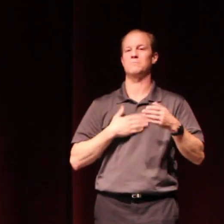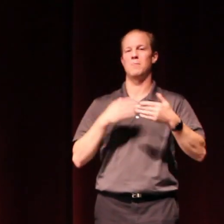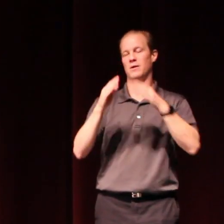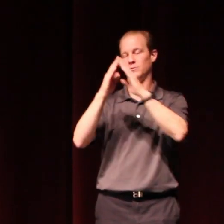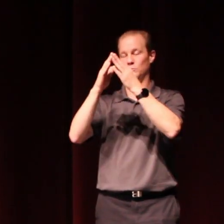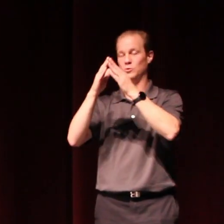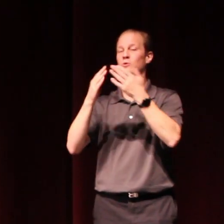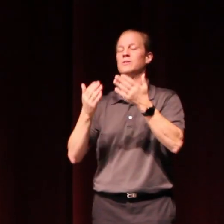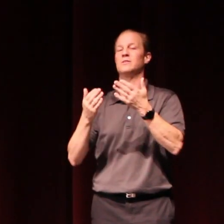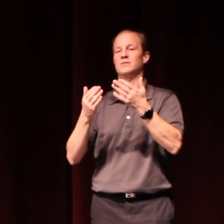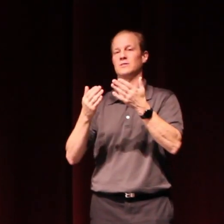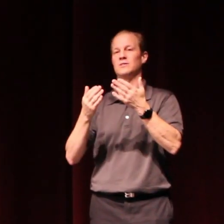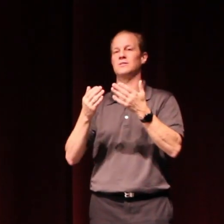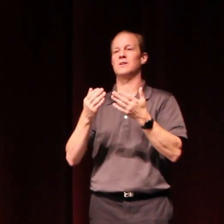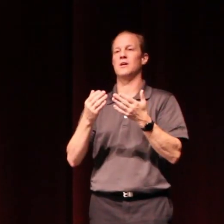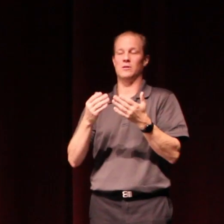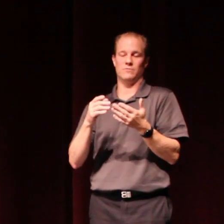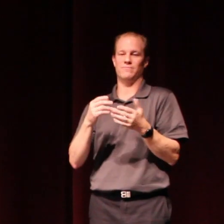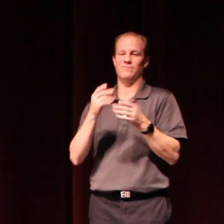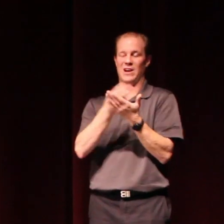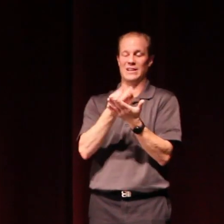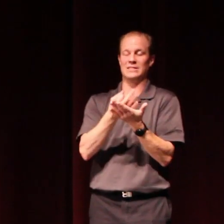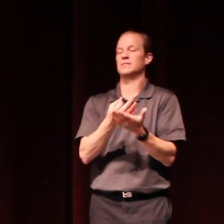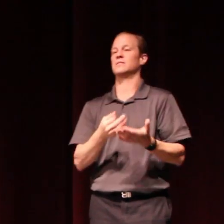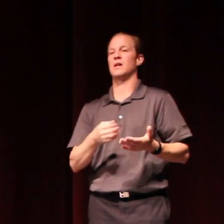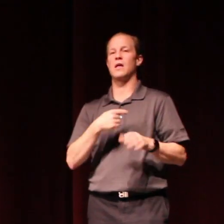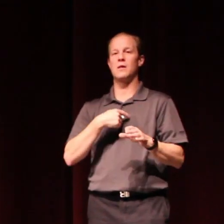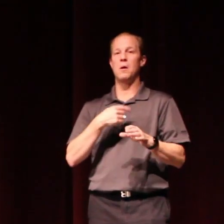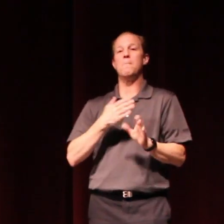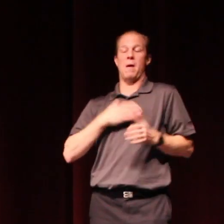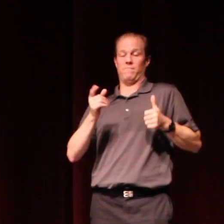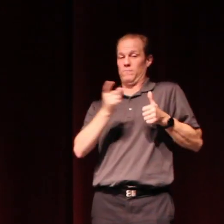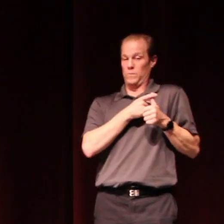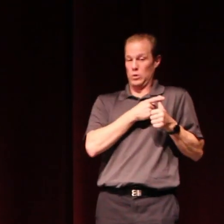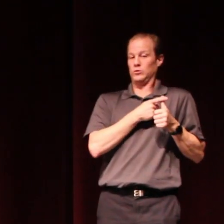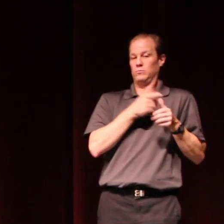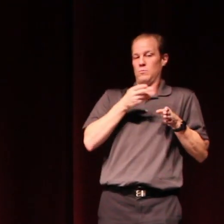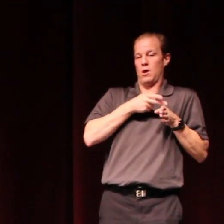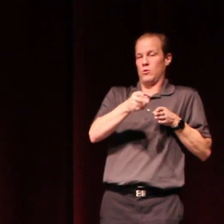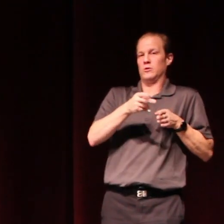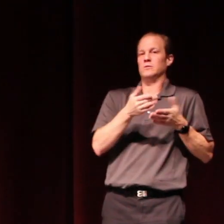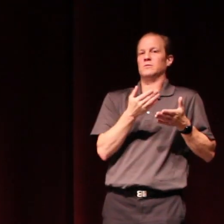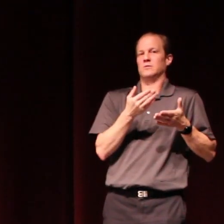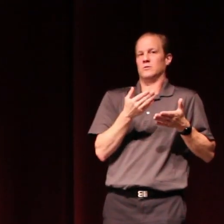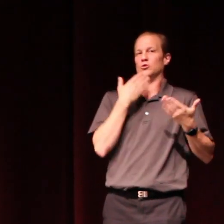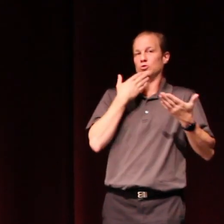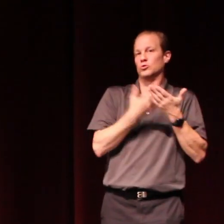I don't make time. My first priority is to be a good husband and father, and on on top of that,